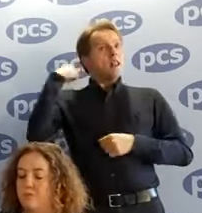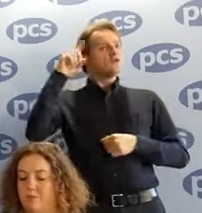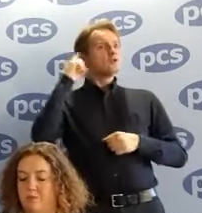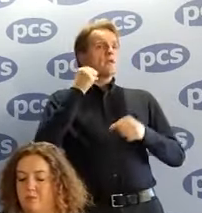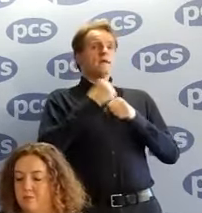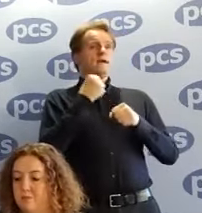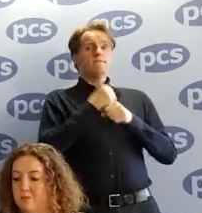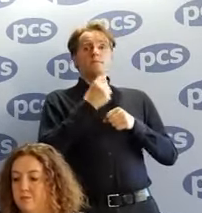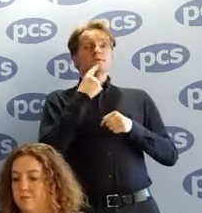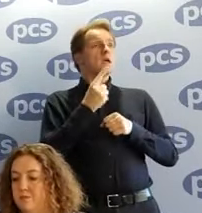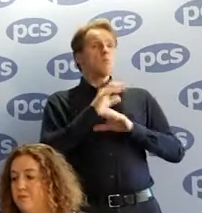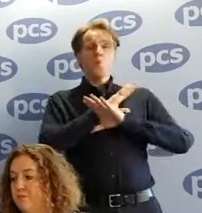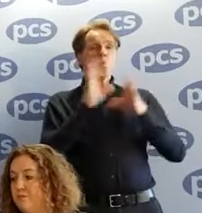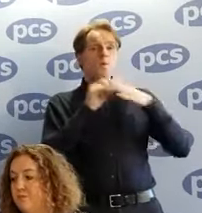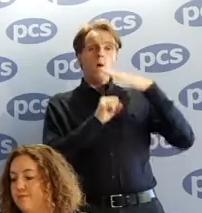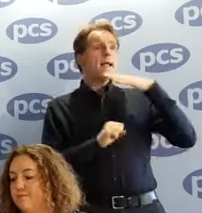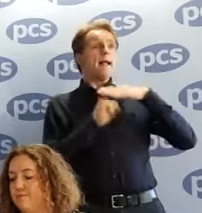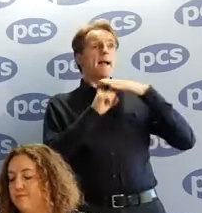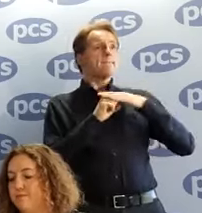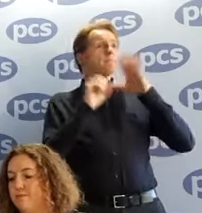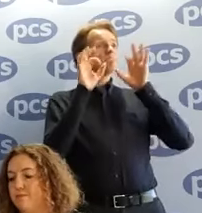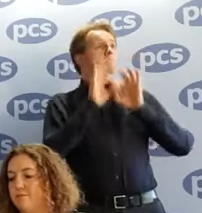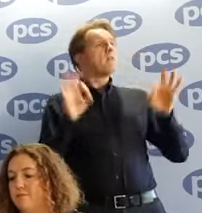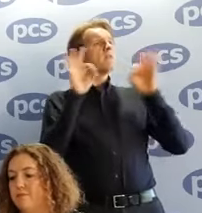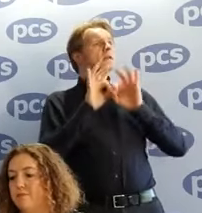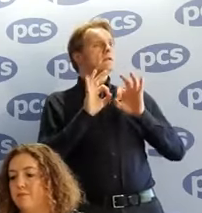pay cap anymore and yet we were told at the meeting that the government has only